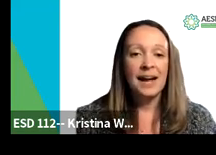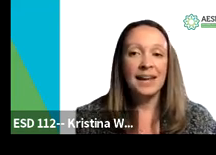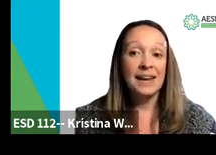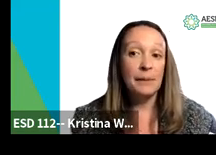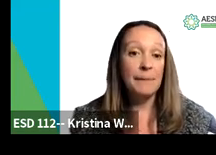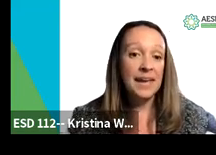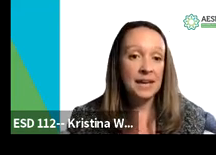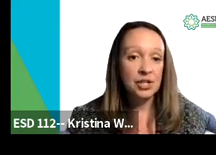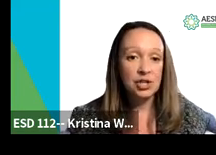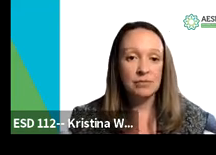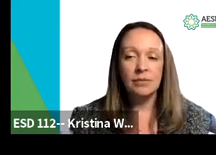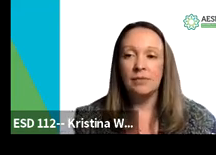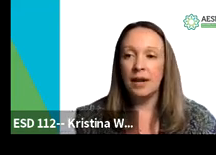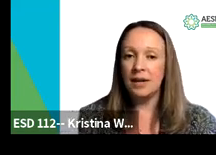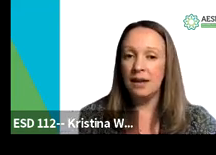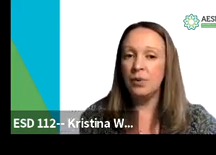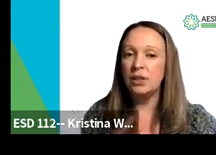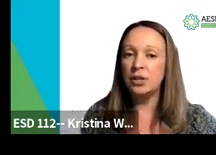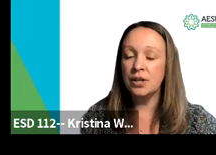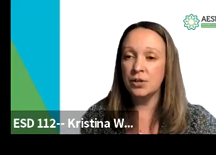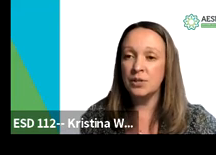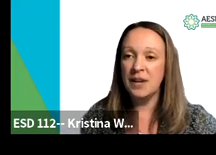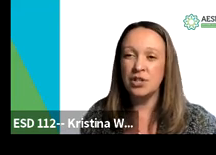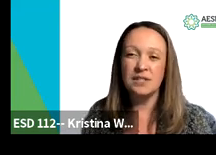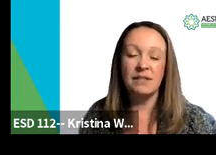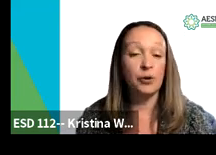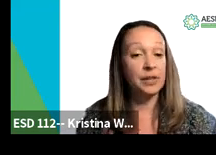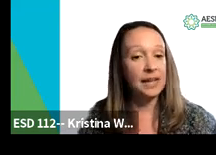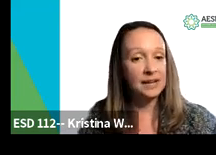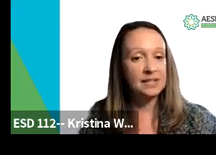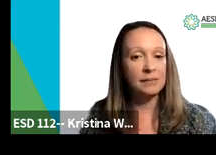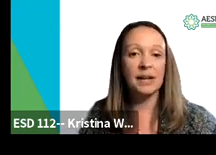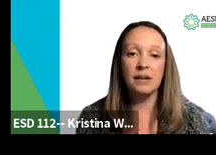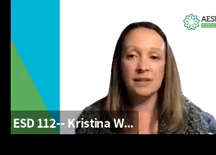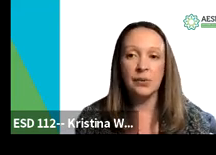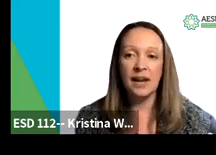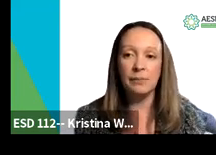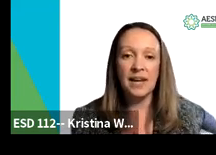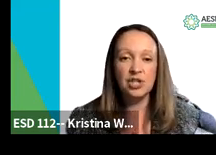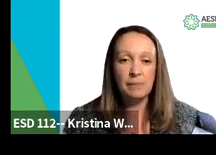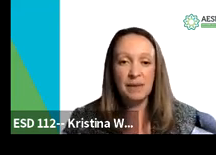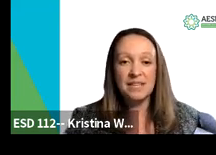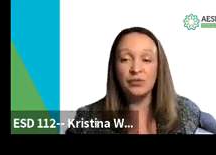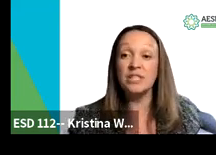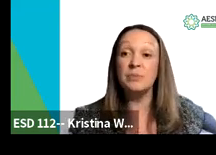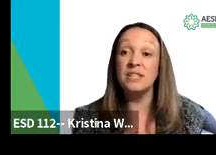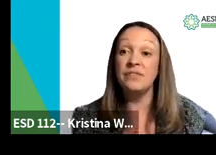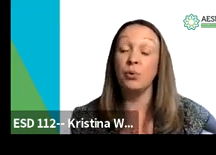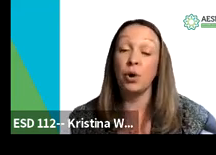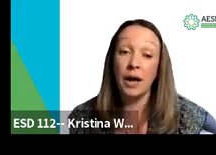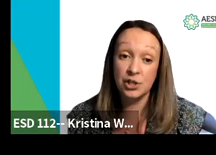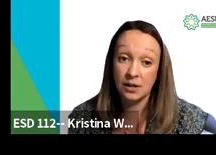ESD 112-- Kristina Wambold: I can add a page. Again, we looked at those pages that for the landing, but I could also add a page that maybe is for a specific project.